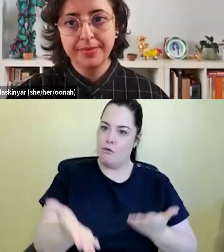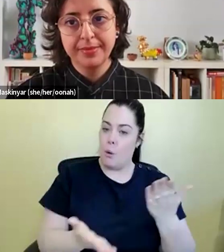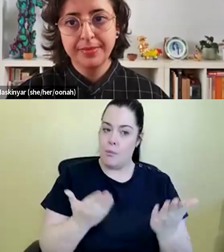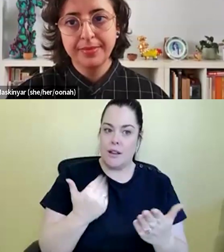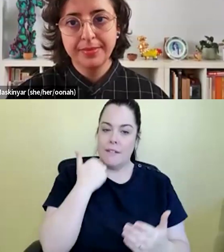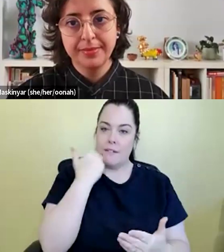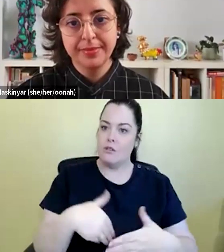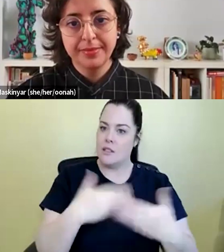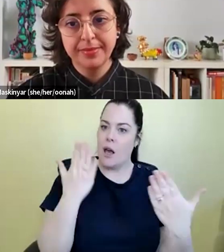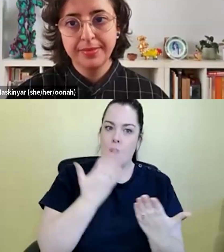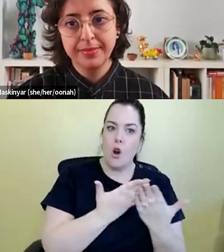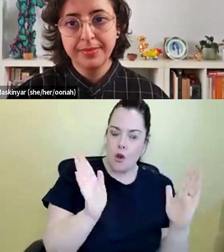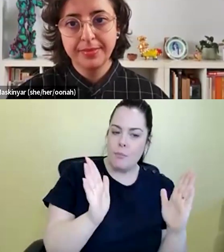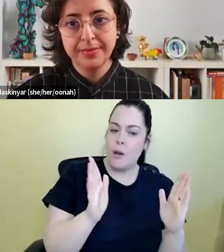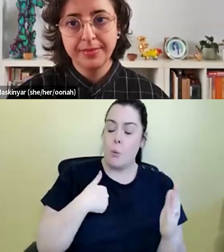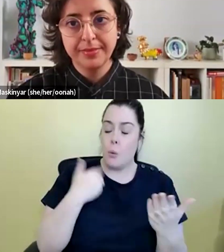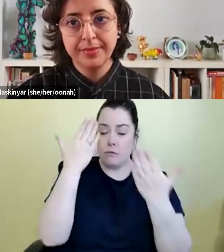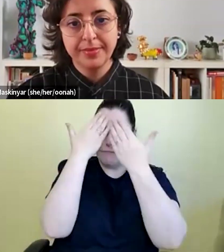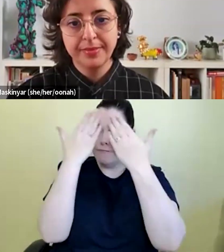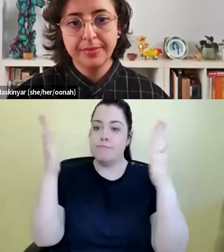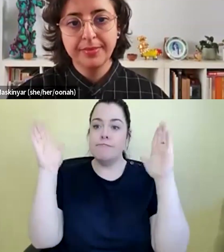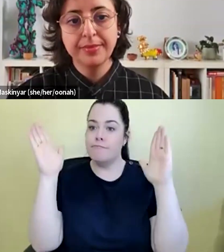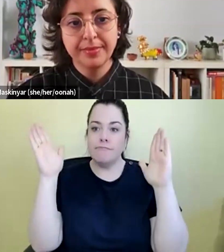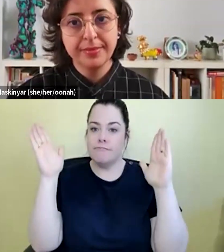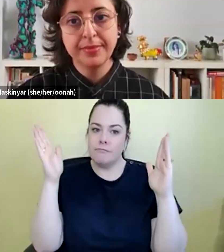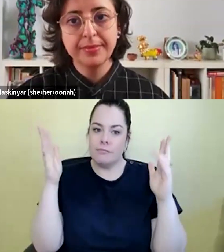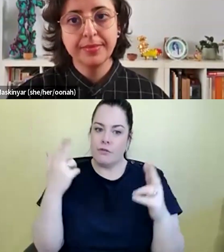And we definitely are open to the idea of movement in space performance or things